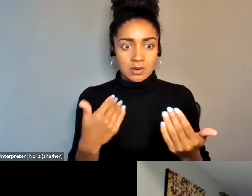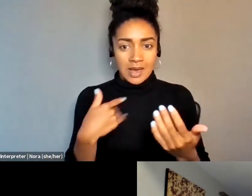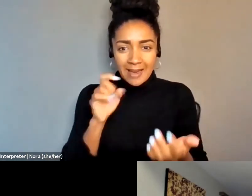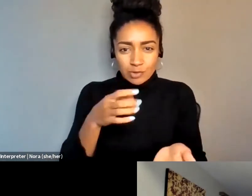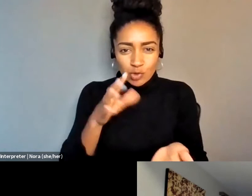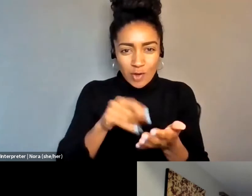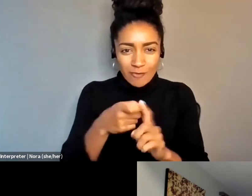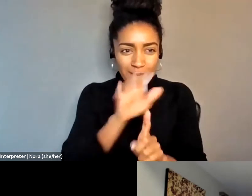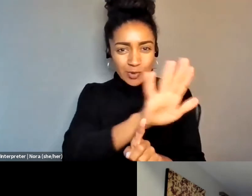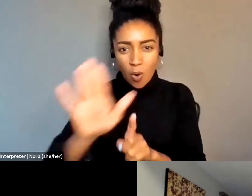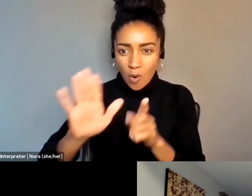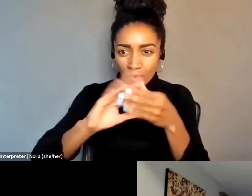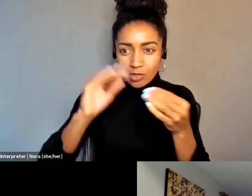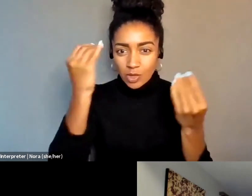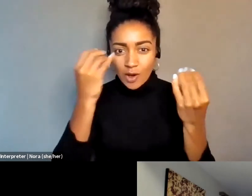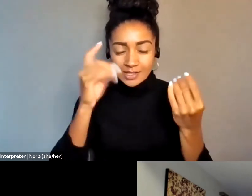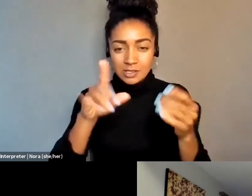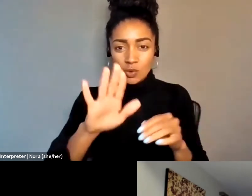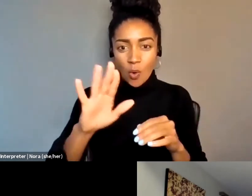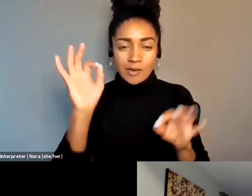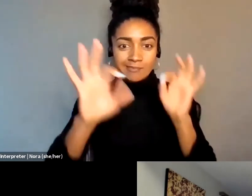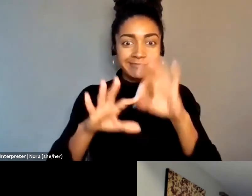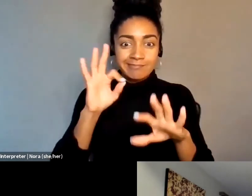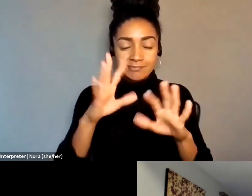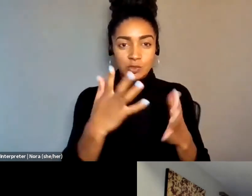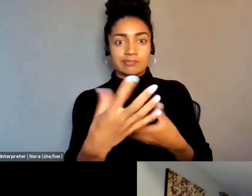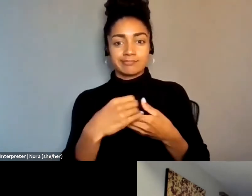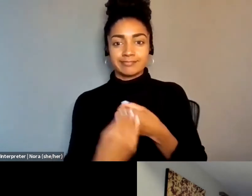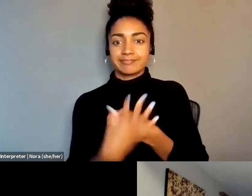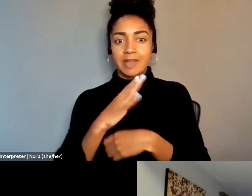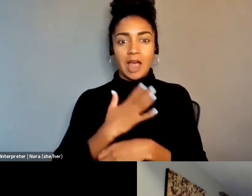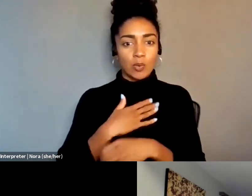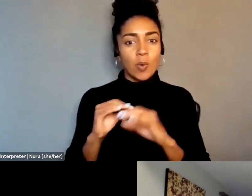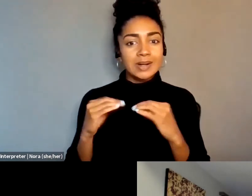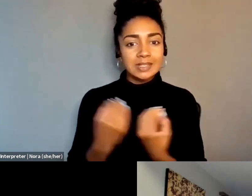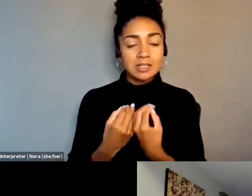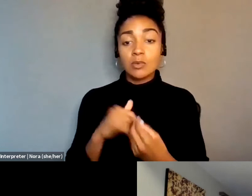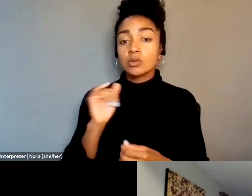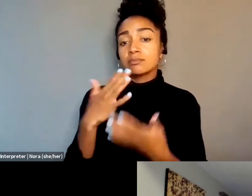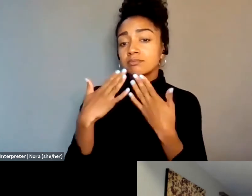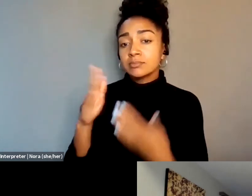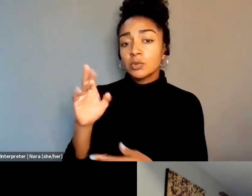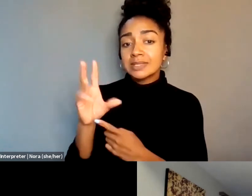I'm also very pleased that USAID It is looking at this issue closely building off of strong, foundations of let girls,